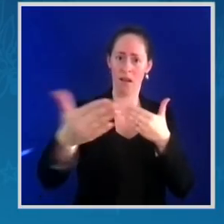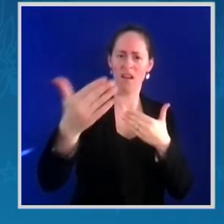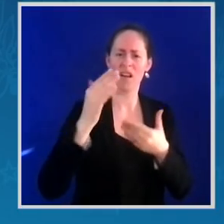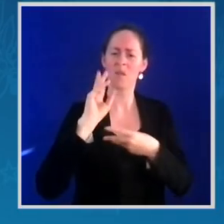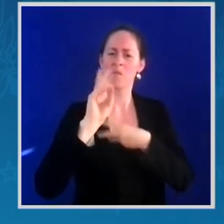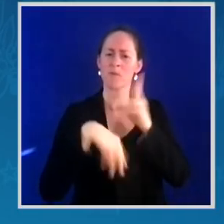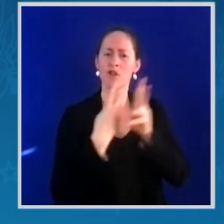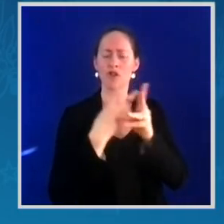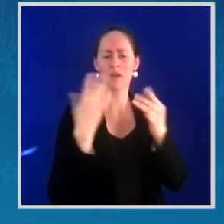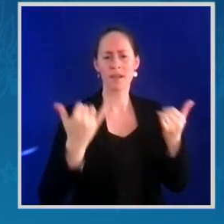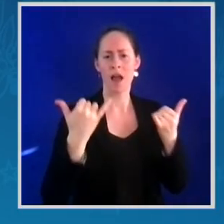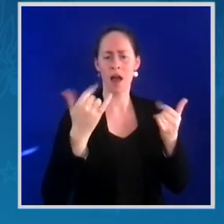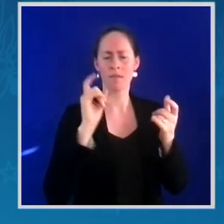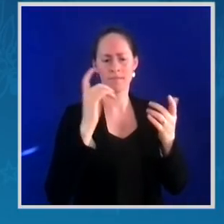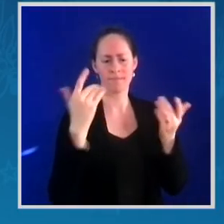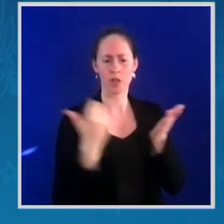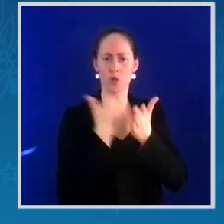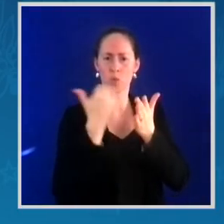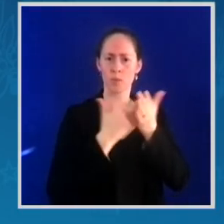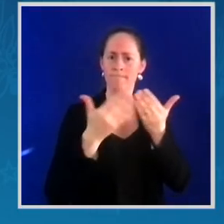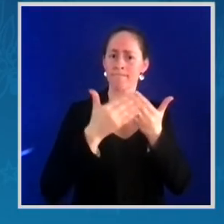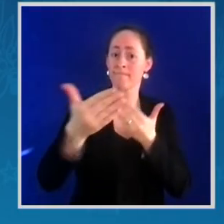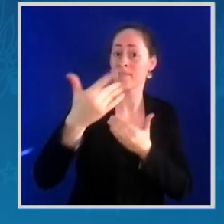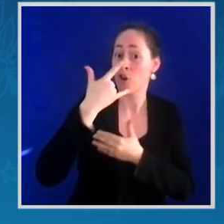that we are interconnected and interdependent,